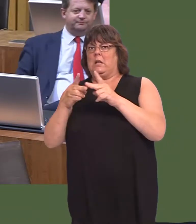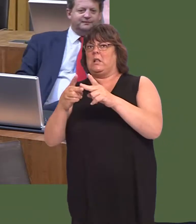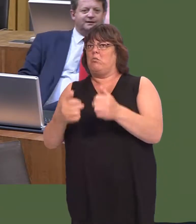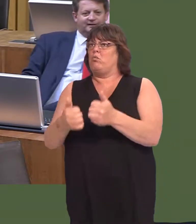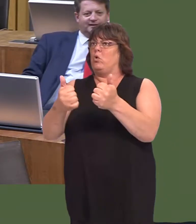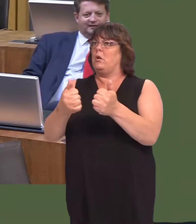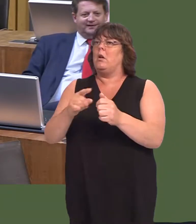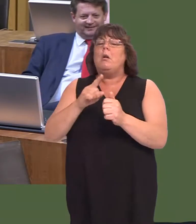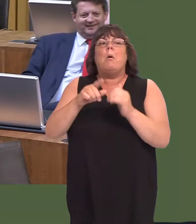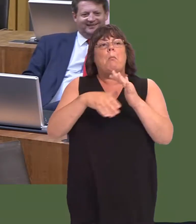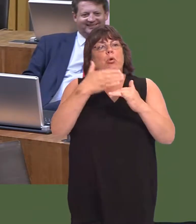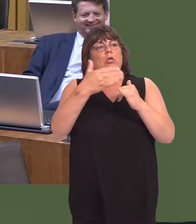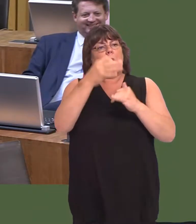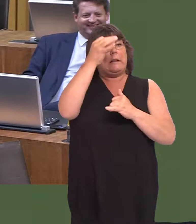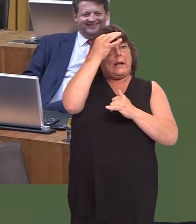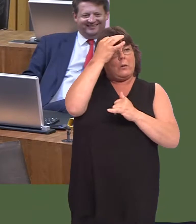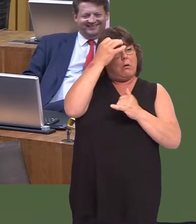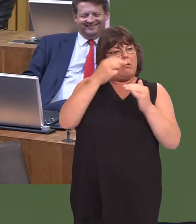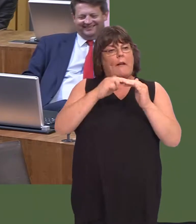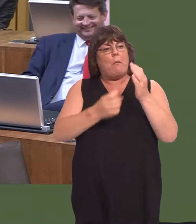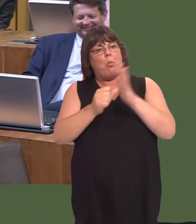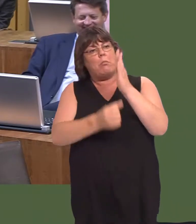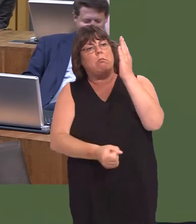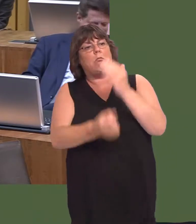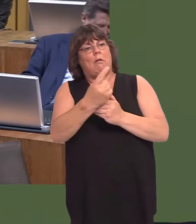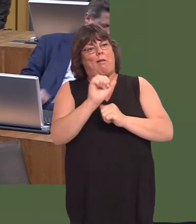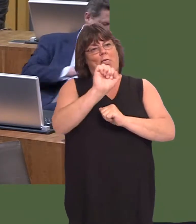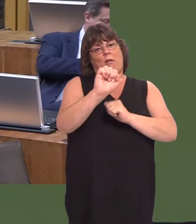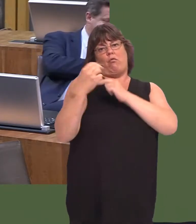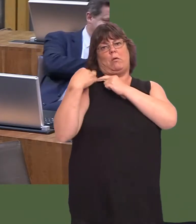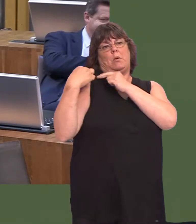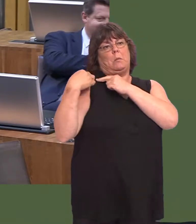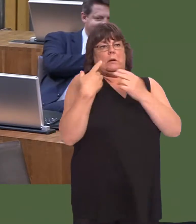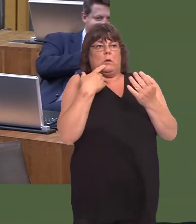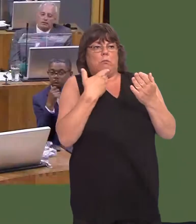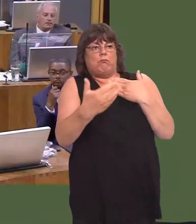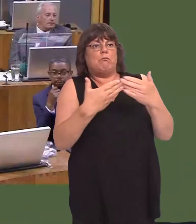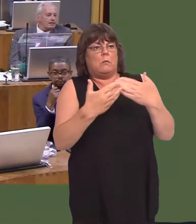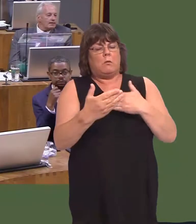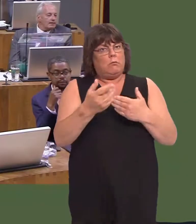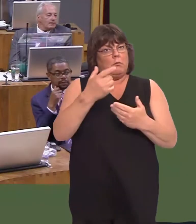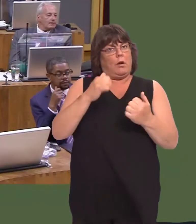It is a matter for Bridgend council, of course, to deal with any problems that arise, but I am assured by them that they are doing so.